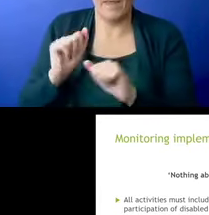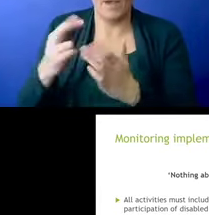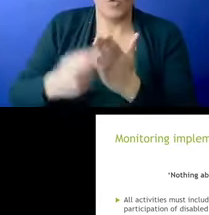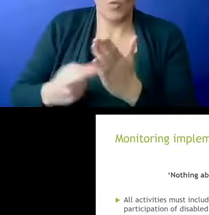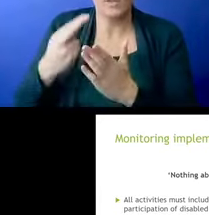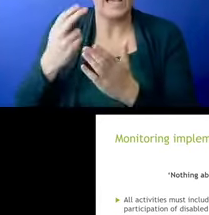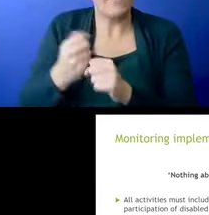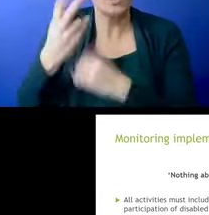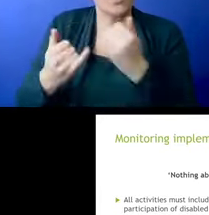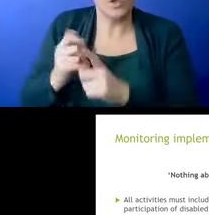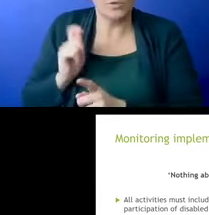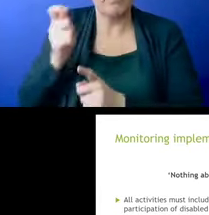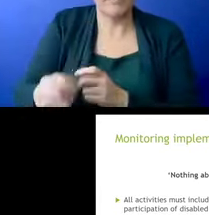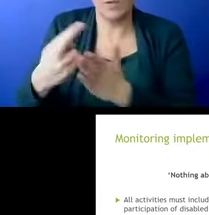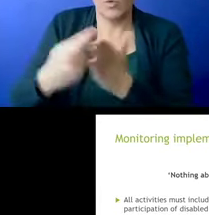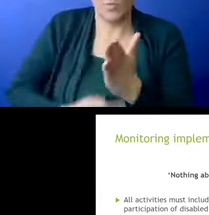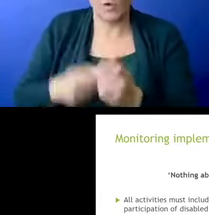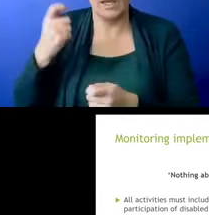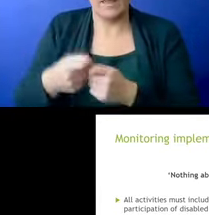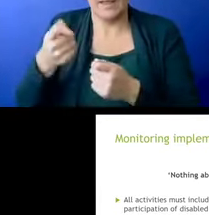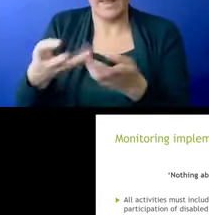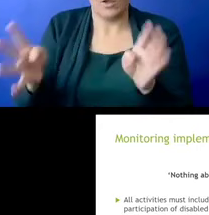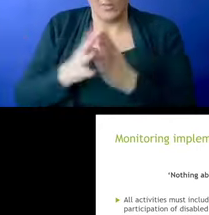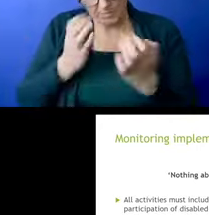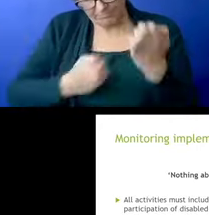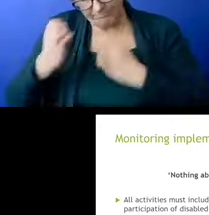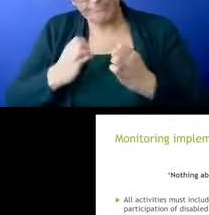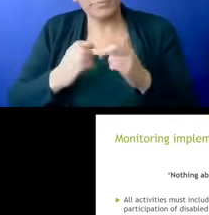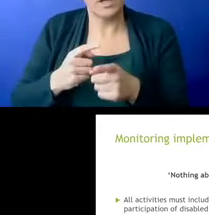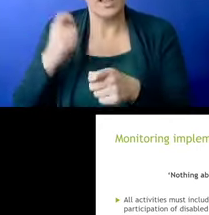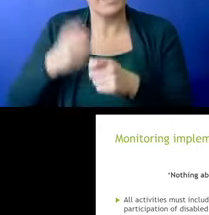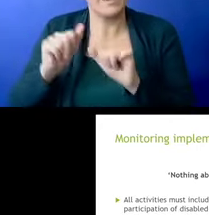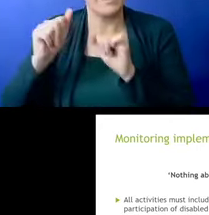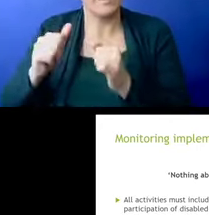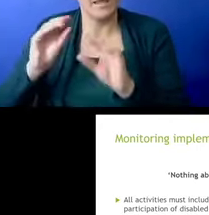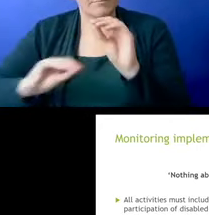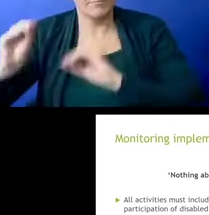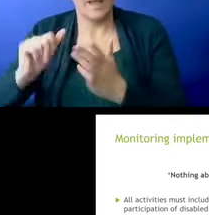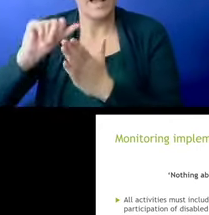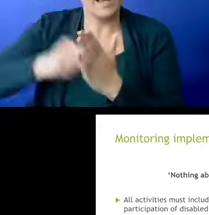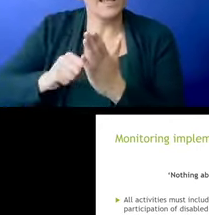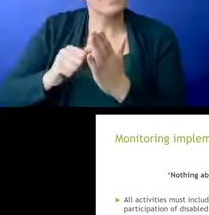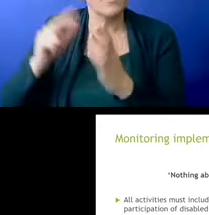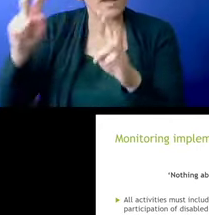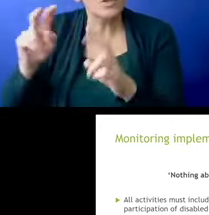The Committee examines the report, and then prepares a list of issues and questions